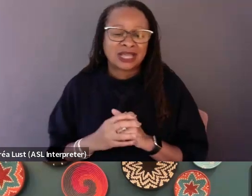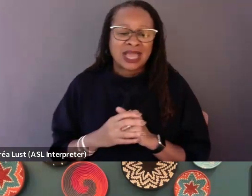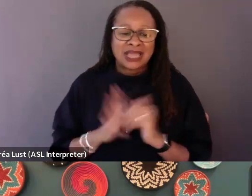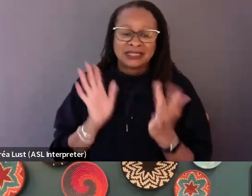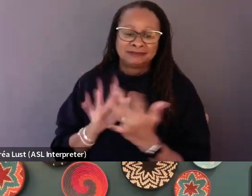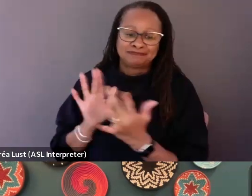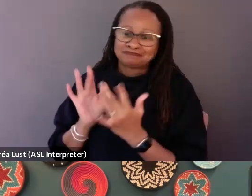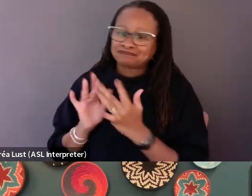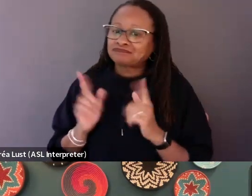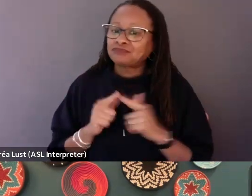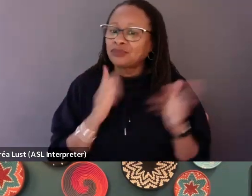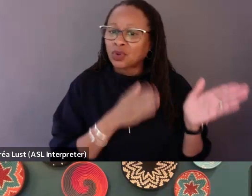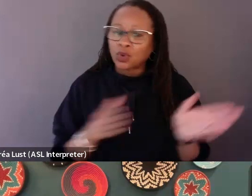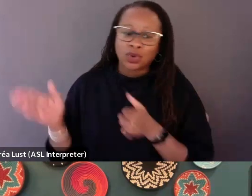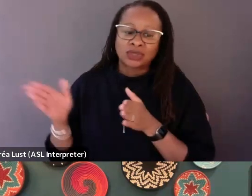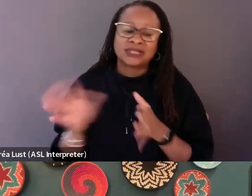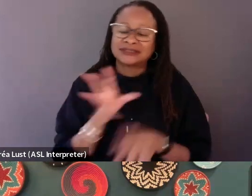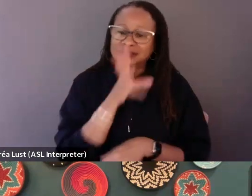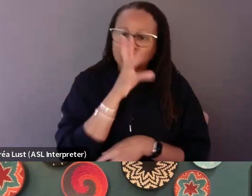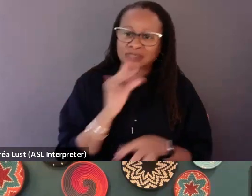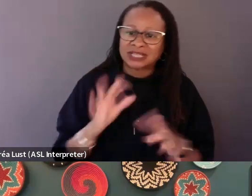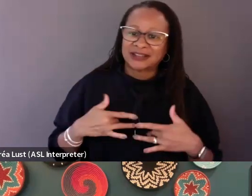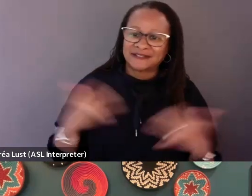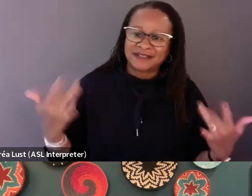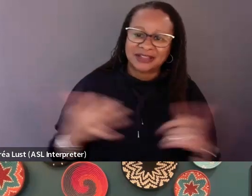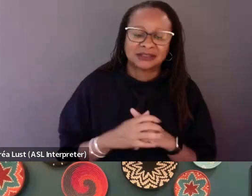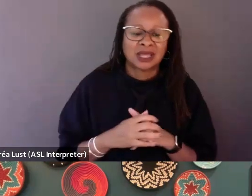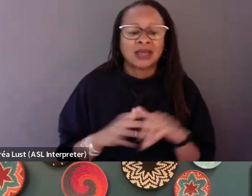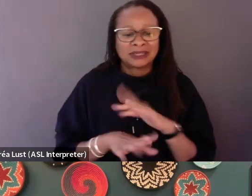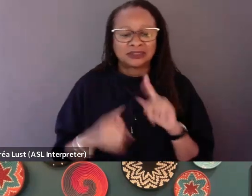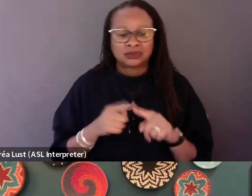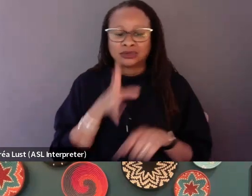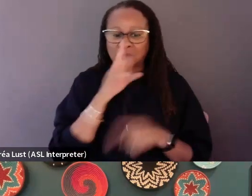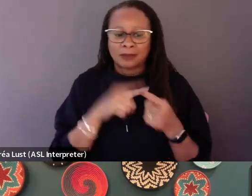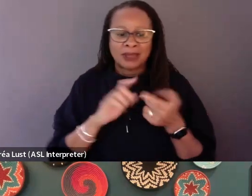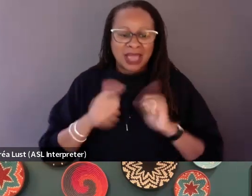organizing talks and events essentially to talk about how not just the police,